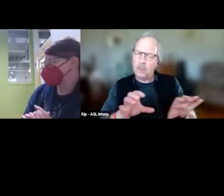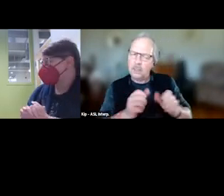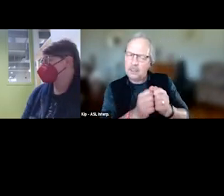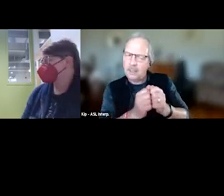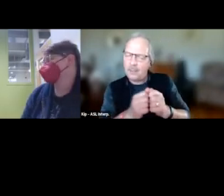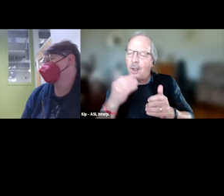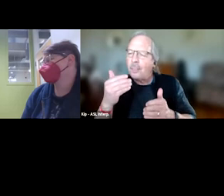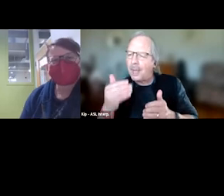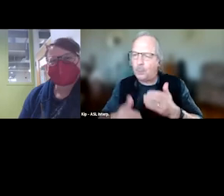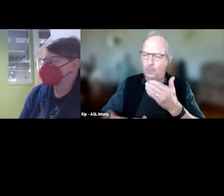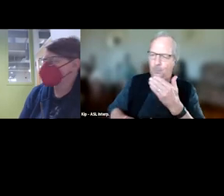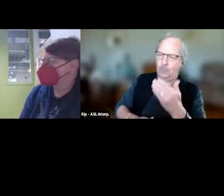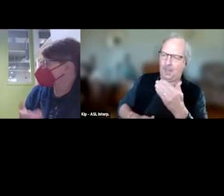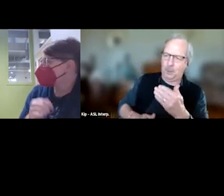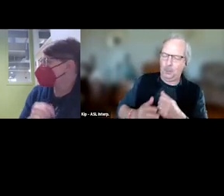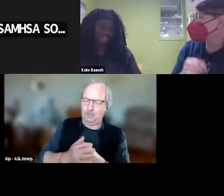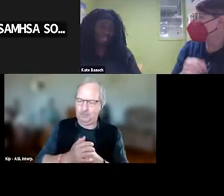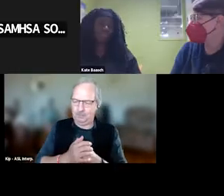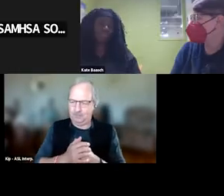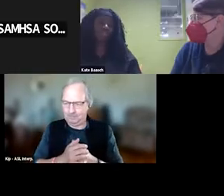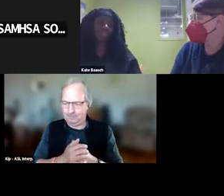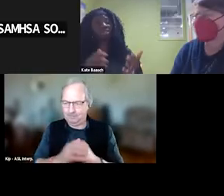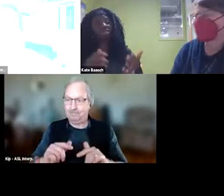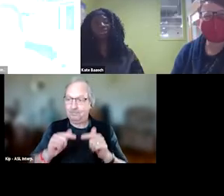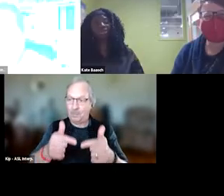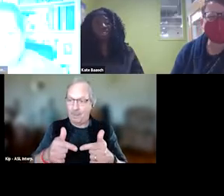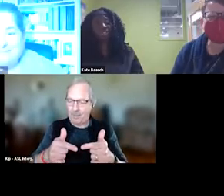Thank you. - Thank you. Should we turn back over? Yes.